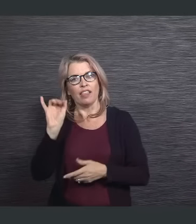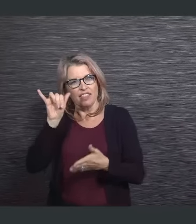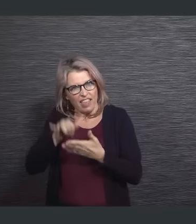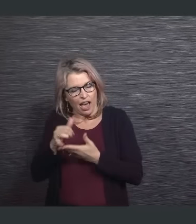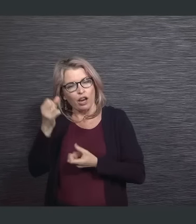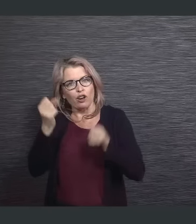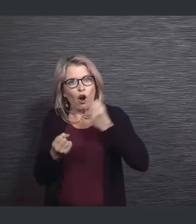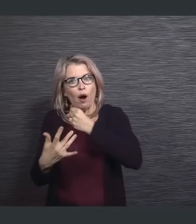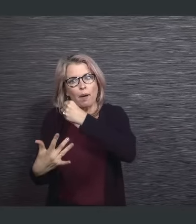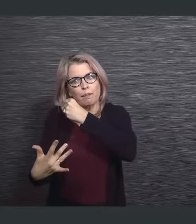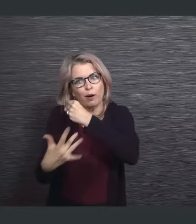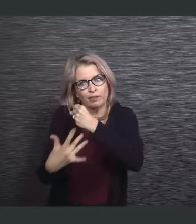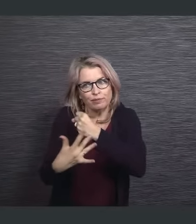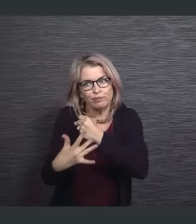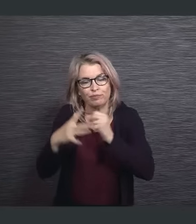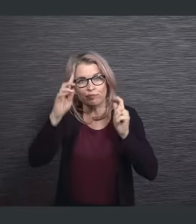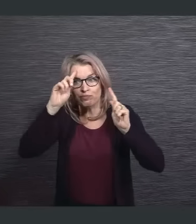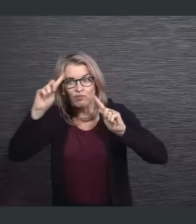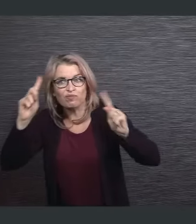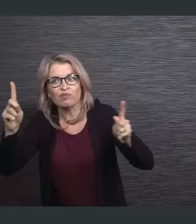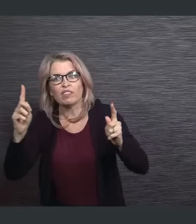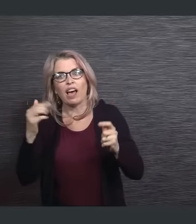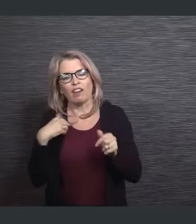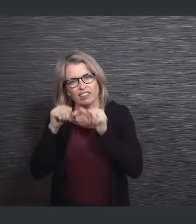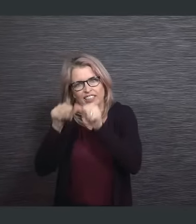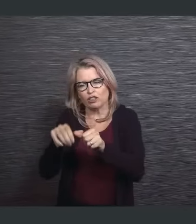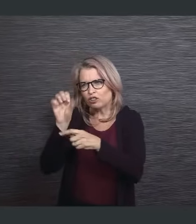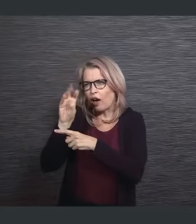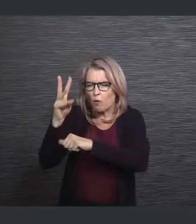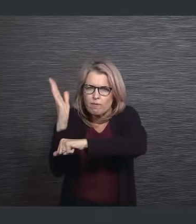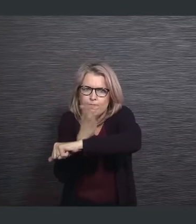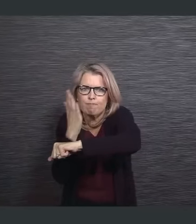continuous software update and high-performance computing